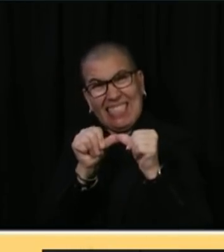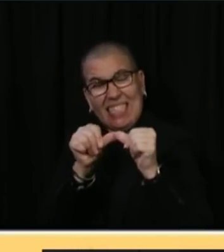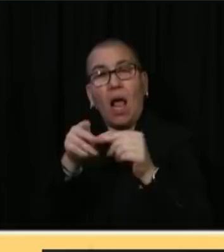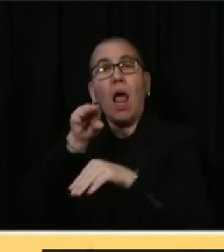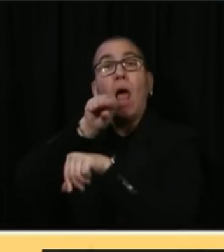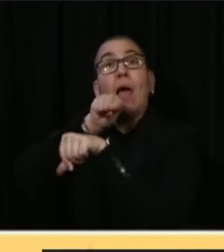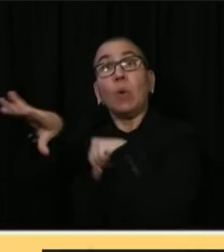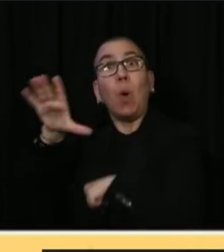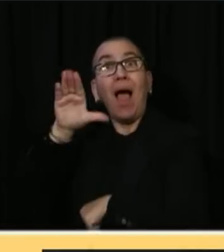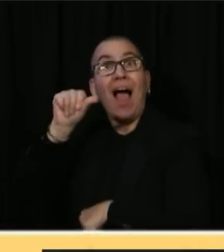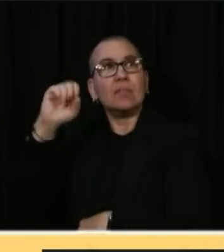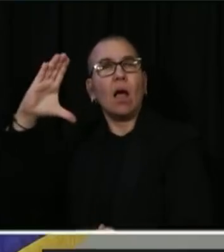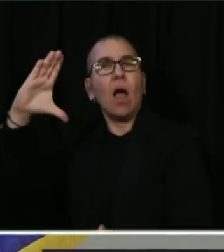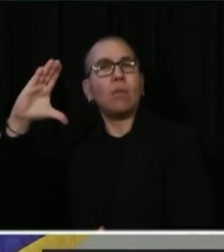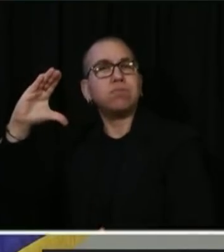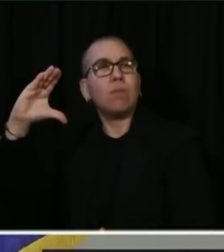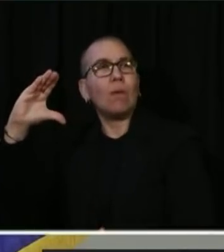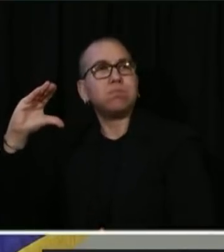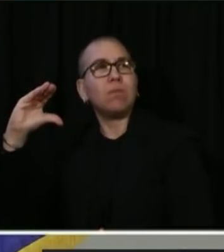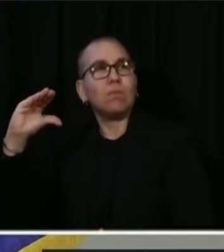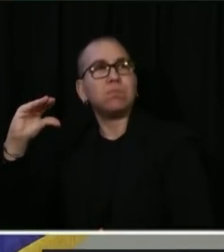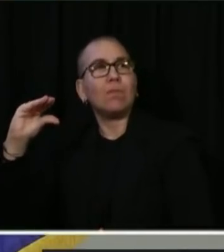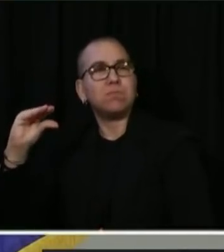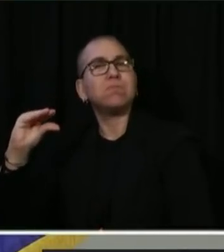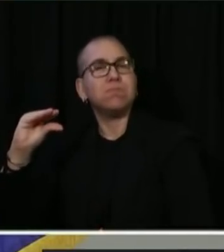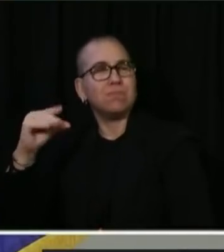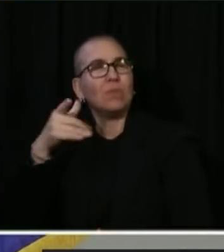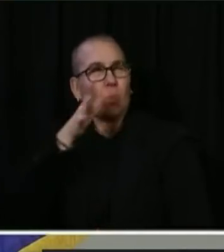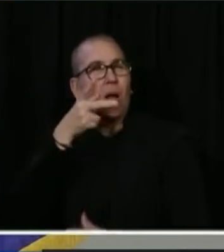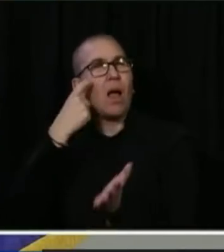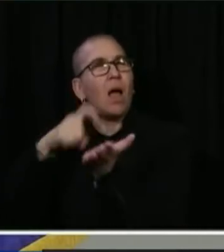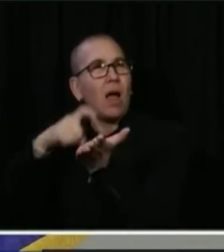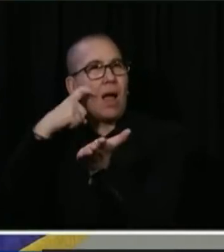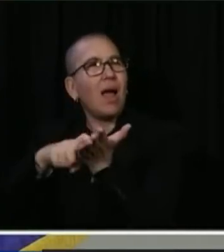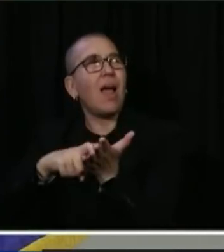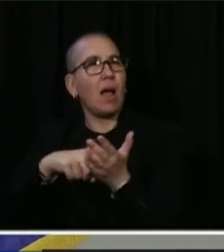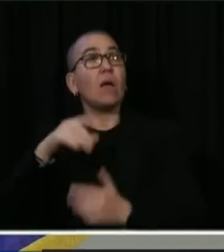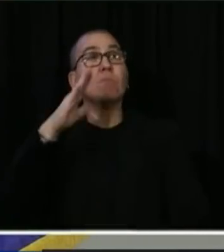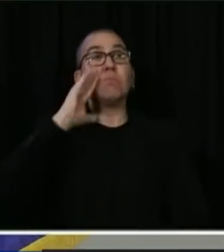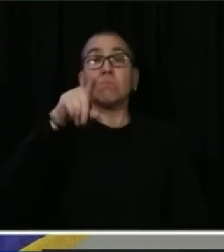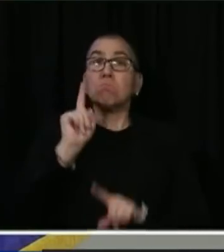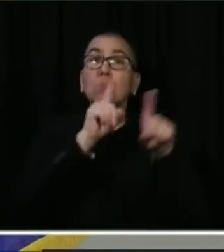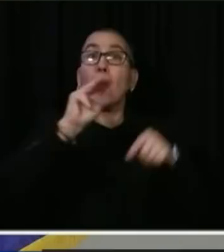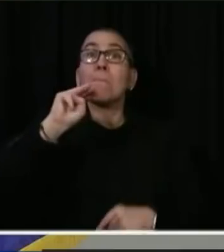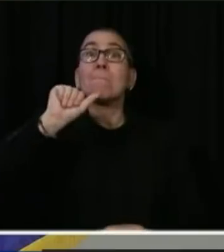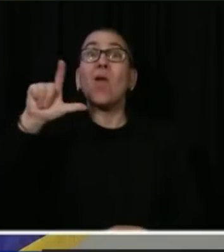WE STOPPED AT OVERWHELMING SURGE THAT WAS COMING BECAUSE WE WERE FAR ENOUGH ALONG WHEN